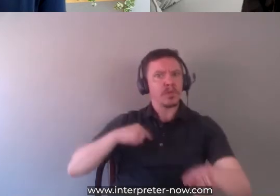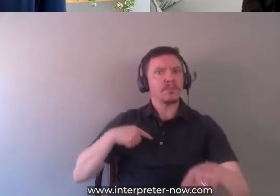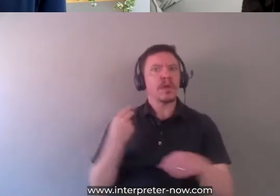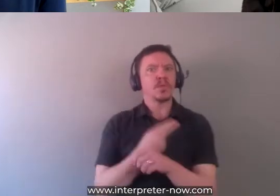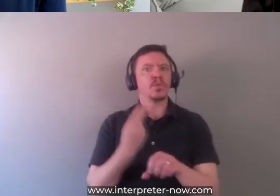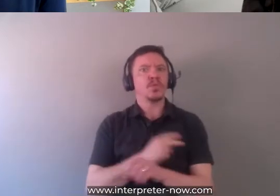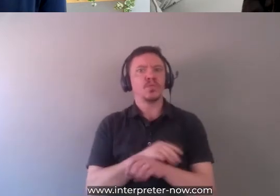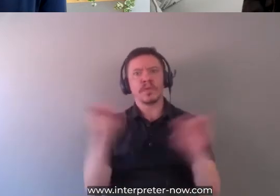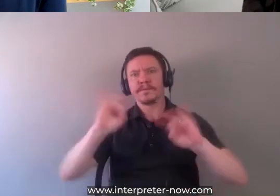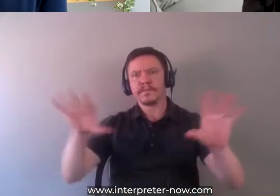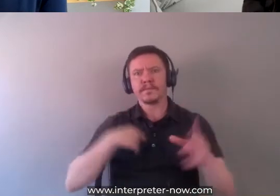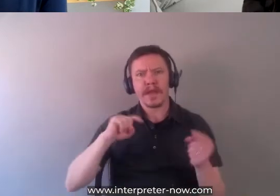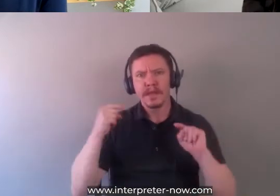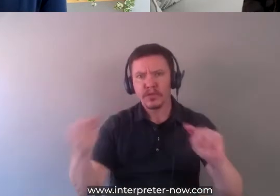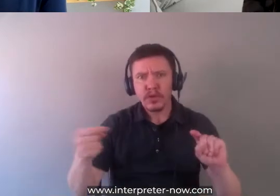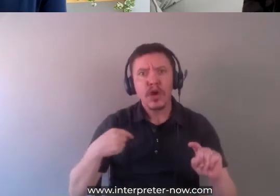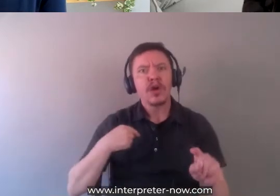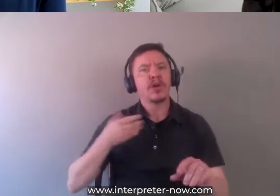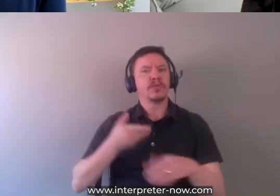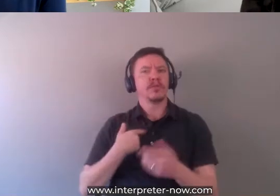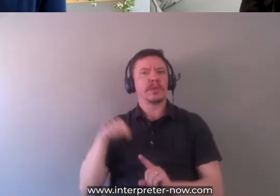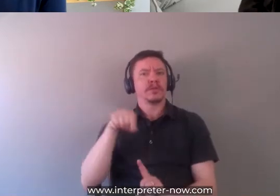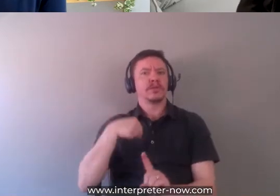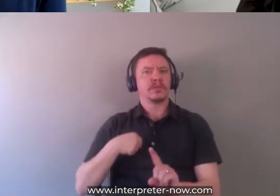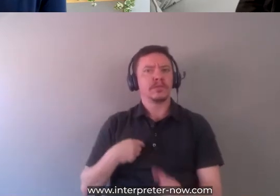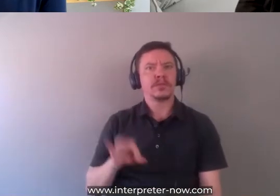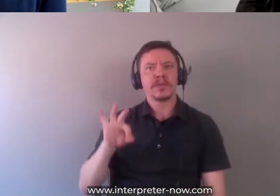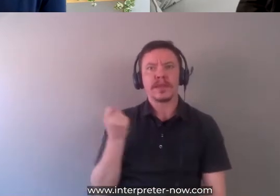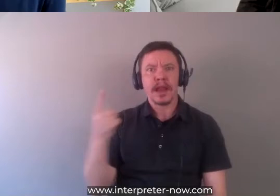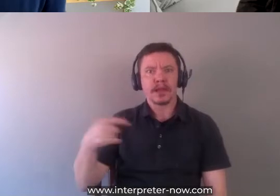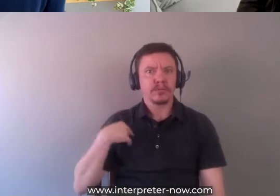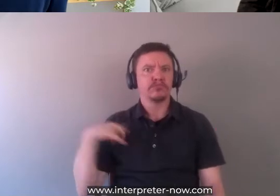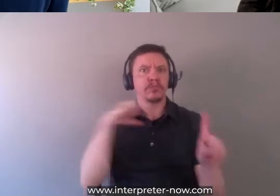violence of police, state, local, and federal law enforcement. I thought a lot about the